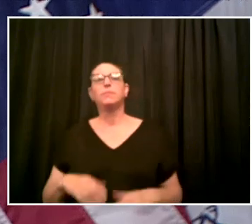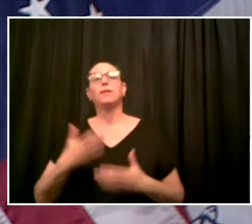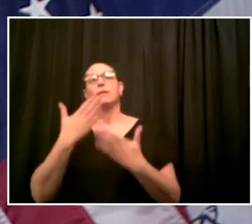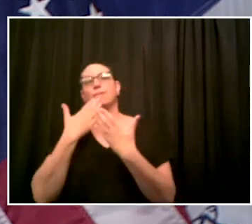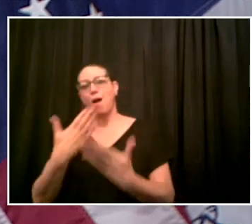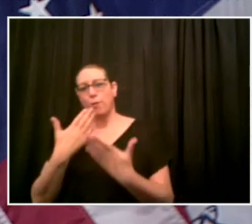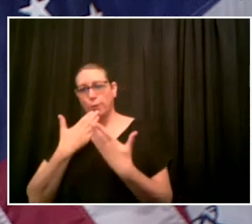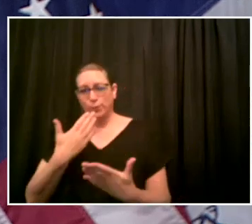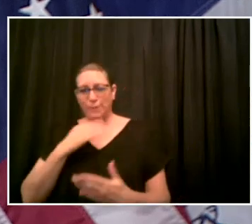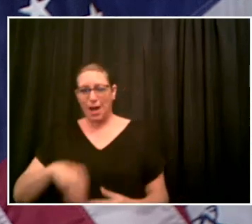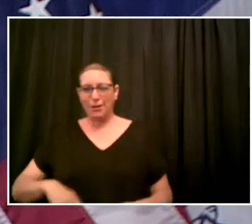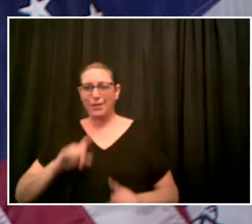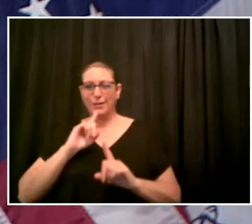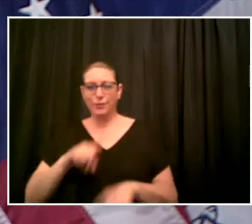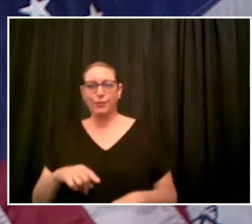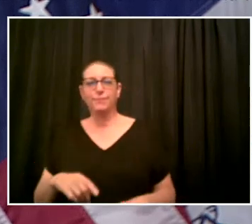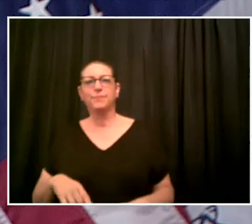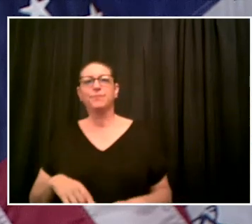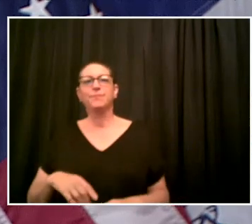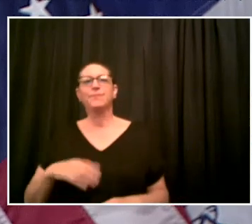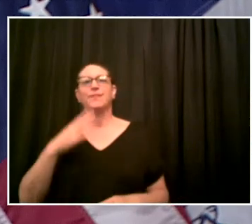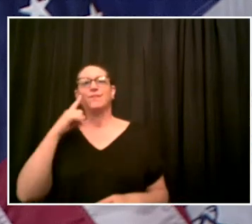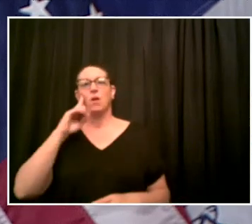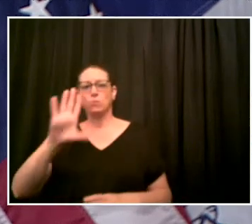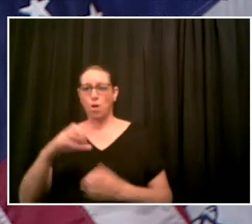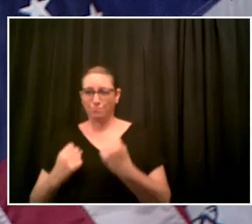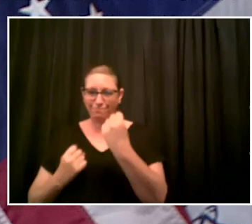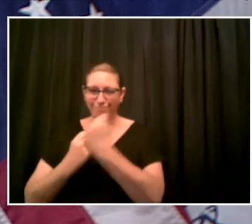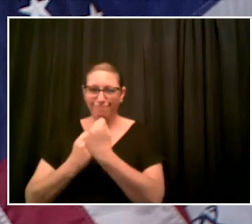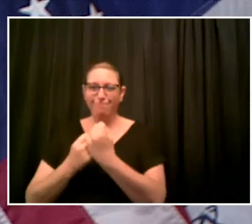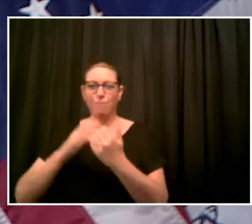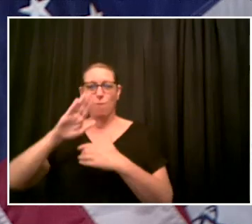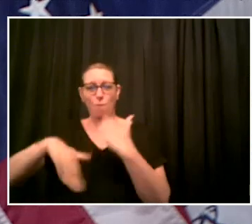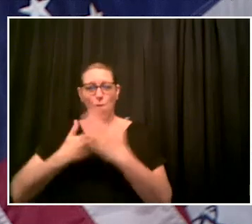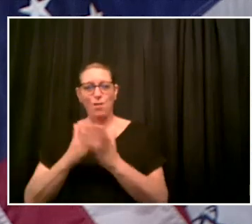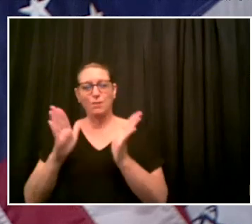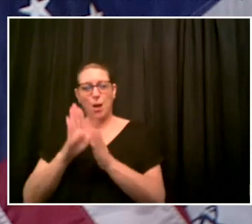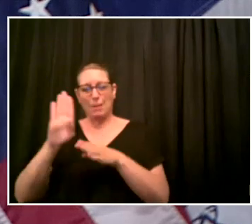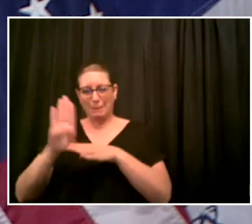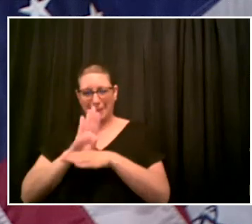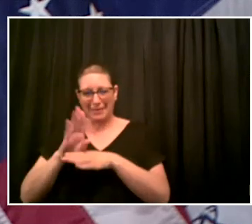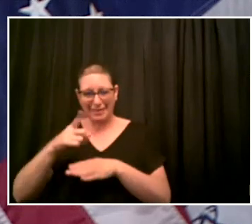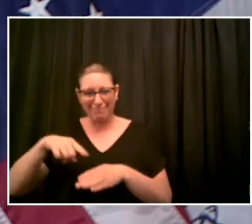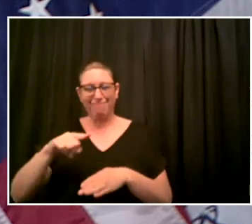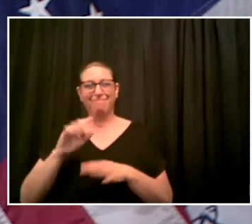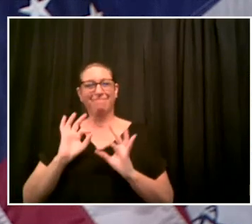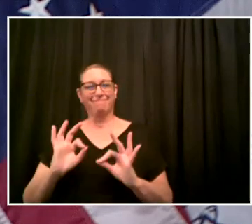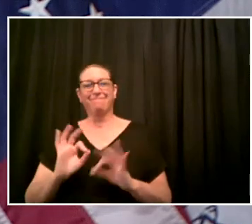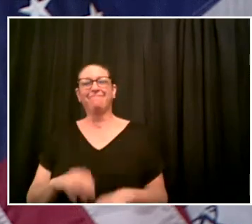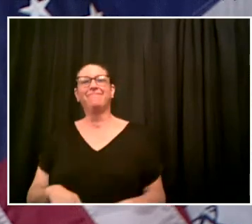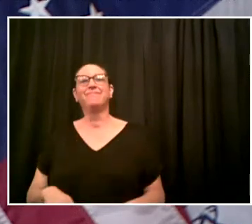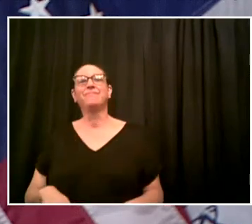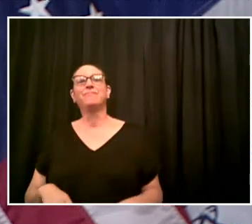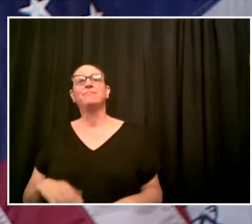THANK YOU S MUCH, COUNCIL MEMBER. AND TAHNK YOU FOR STANDING UP FOR